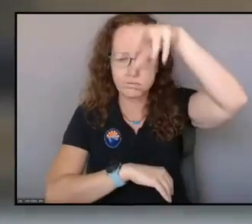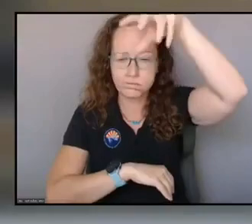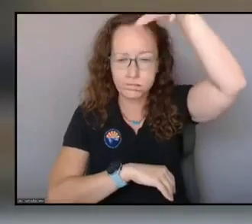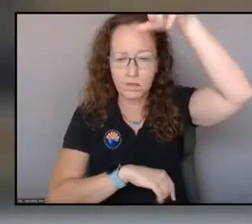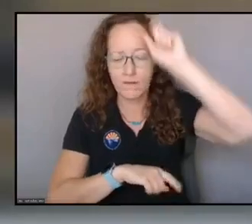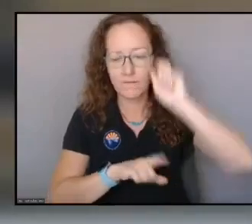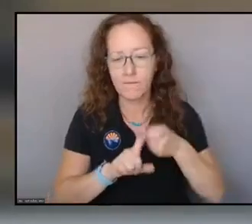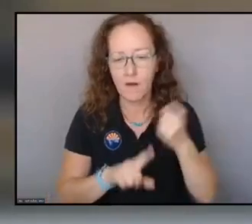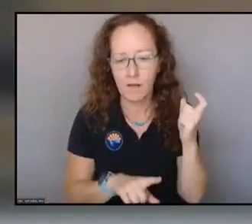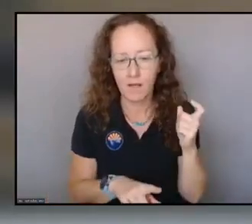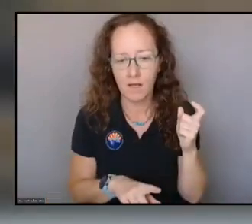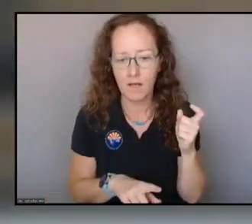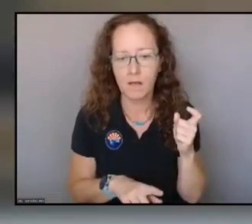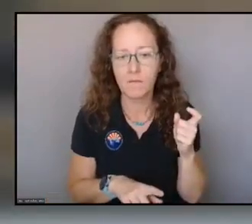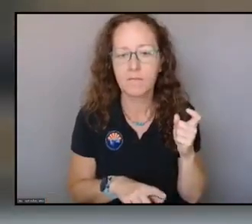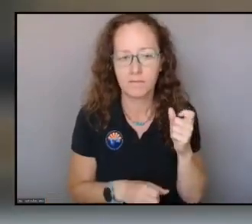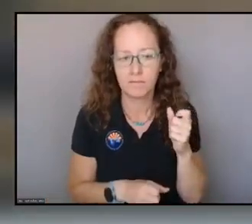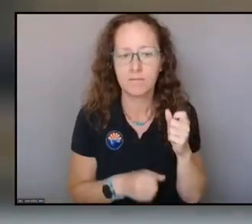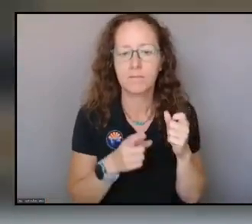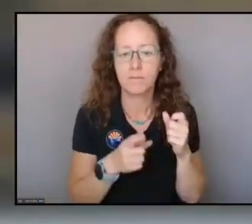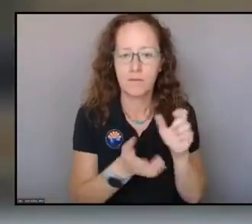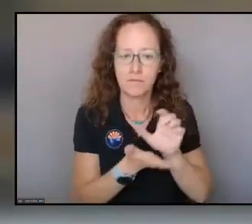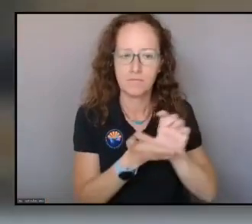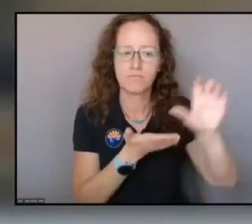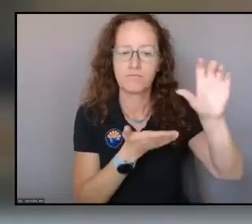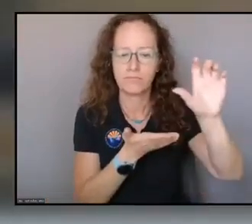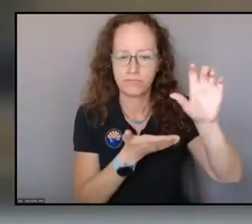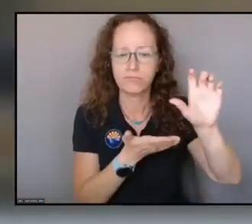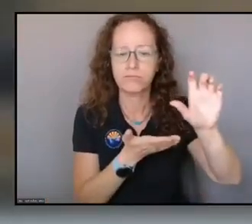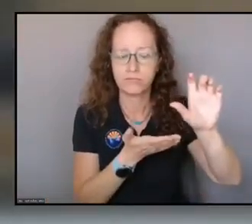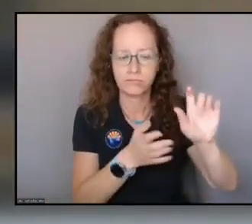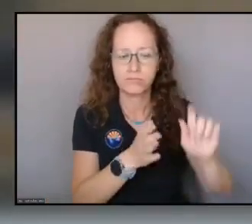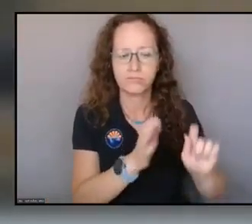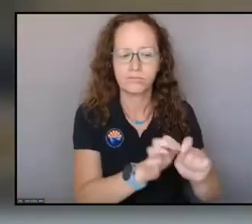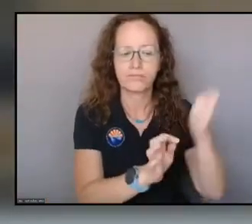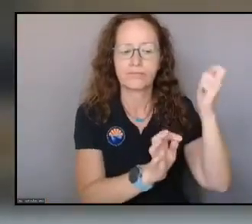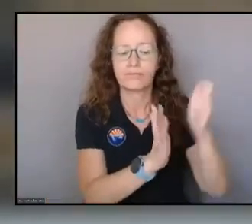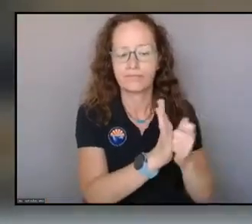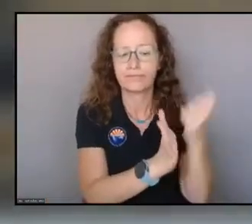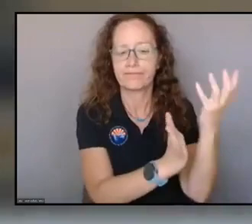ON THE DOZER, BUT MY UNDERSTANDING IS THEY GOT THAT